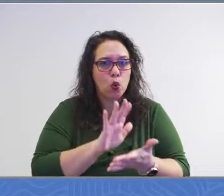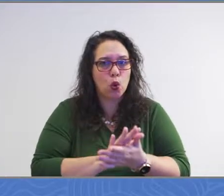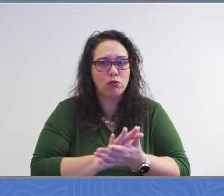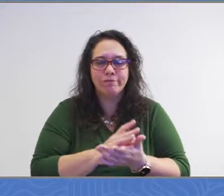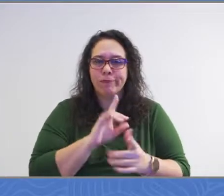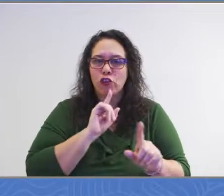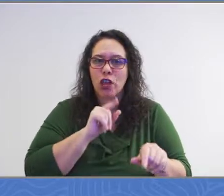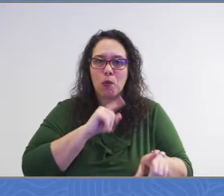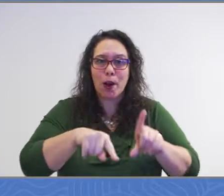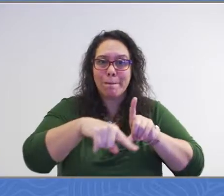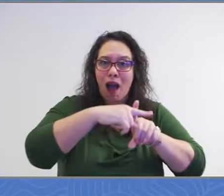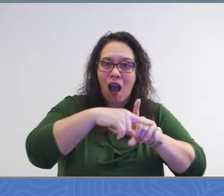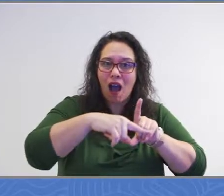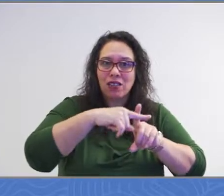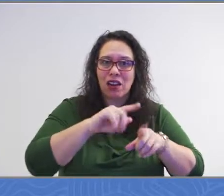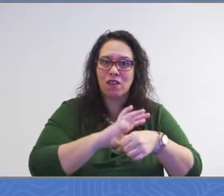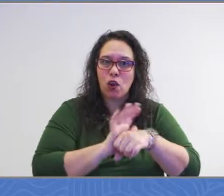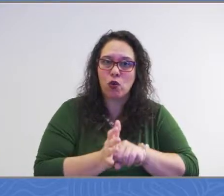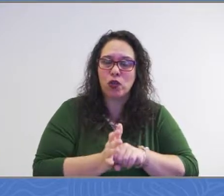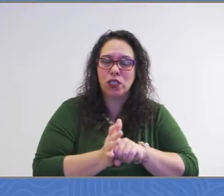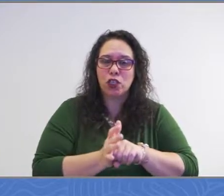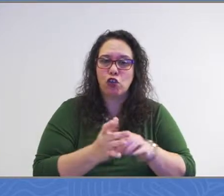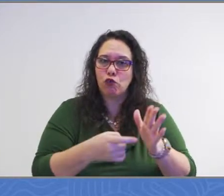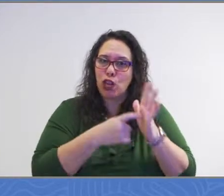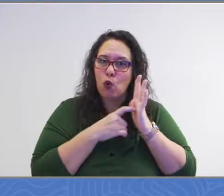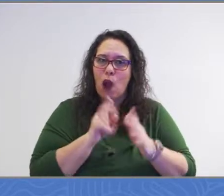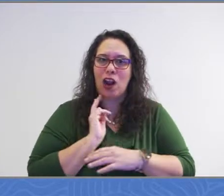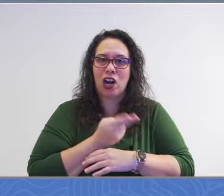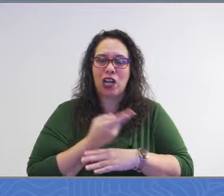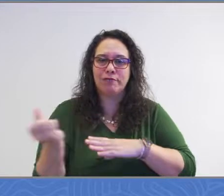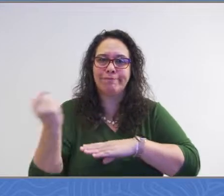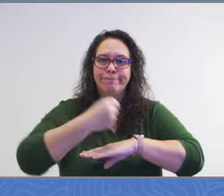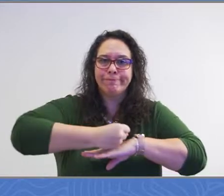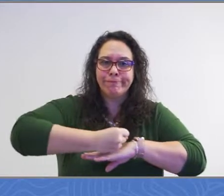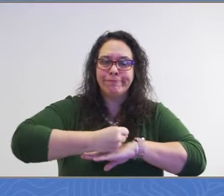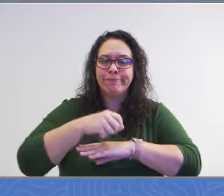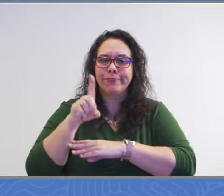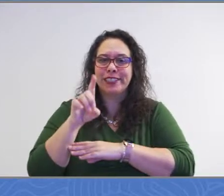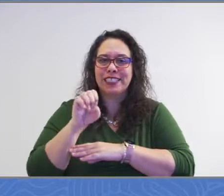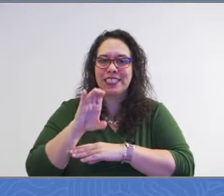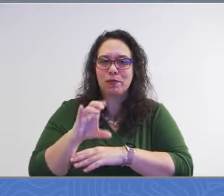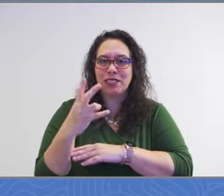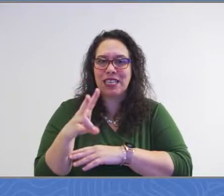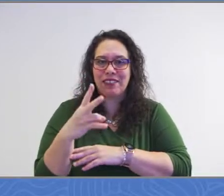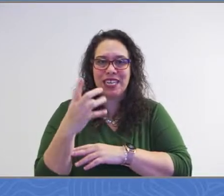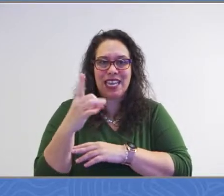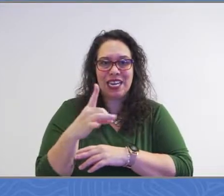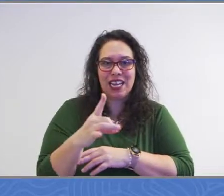which required our site to close on December 17th and 18th. In addition to the school closure,